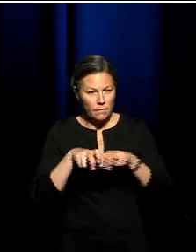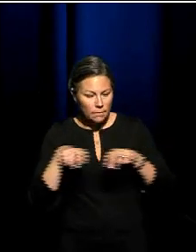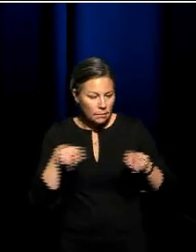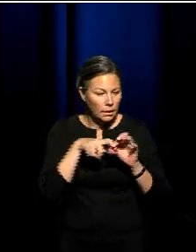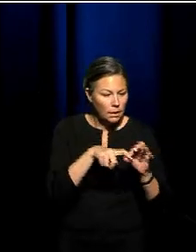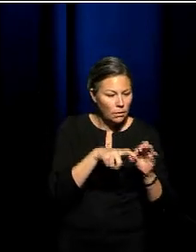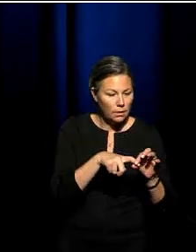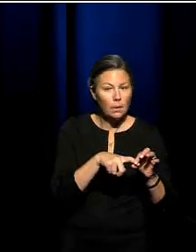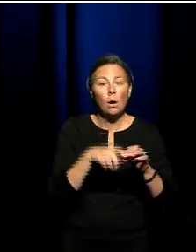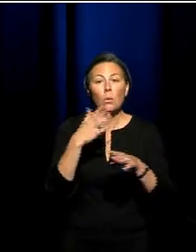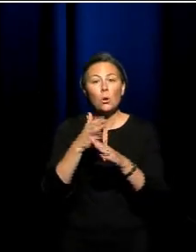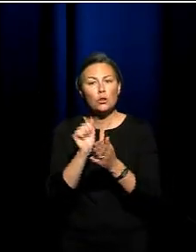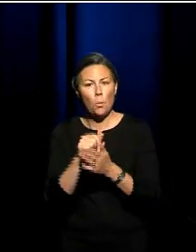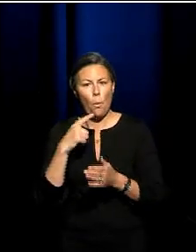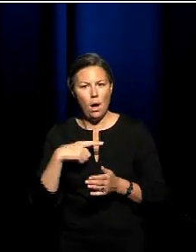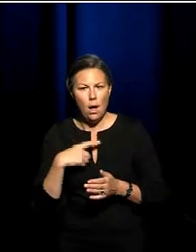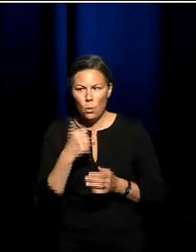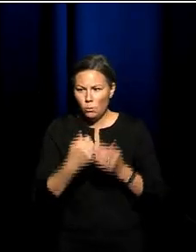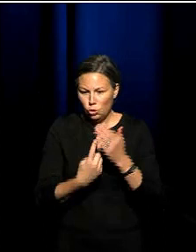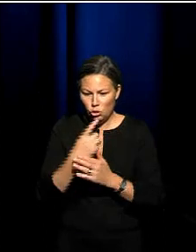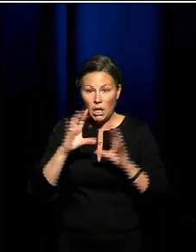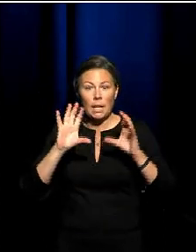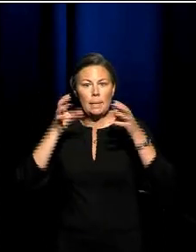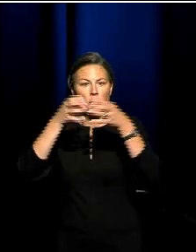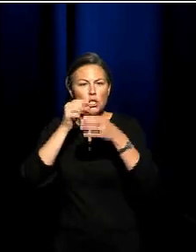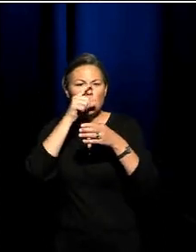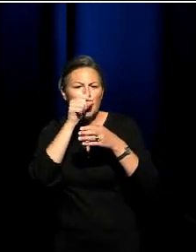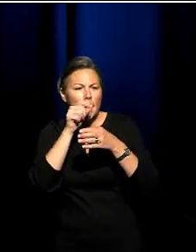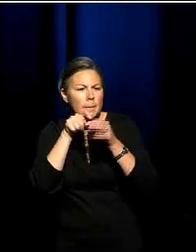Commission to engage with experts and stakeholders to identify the key issues